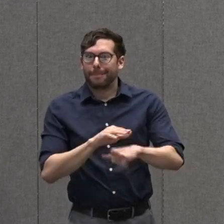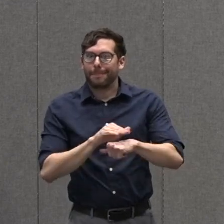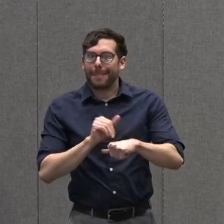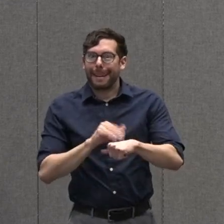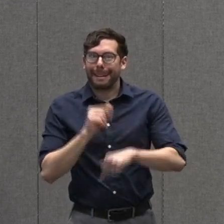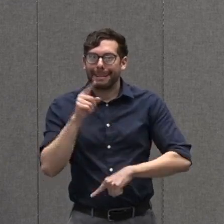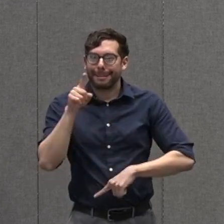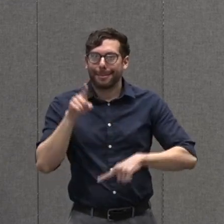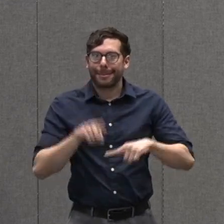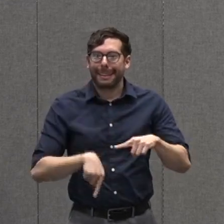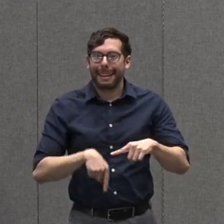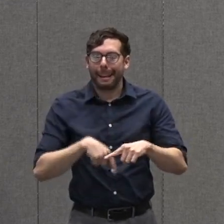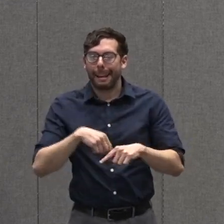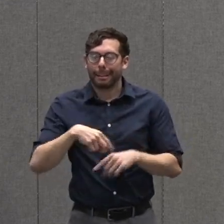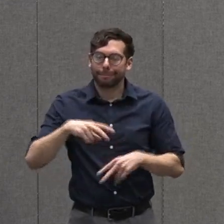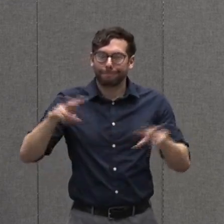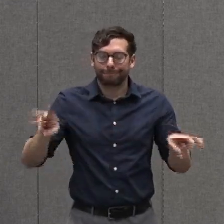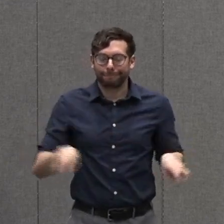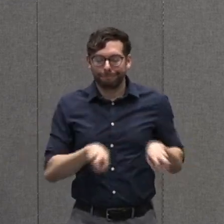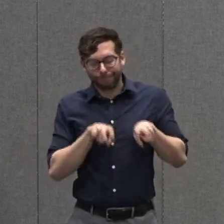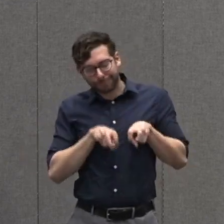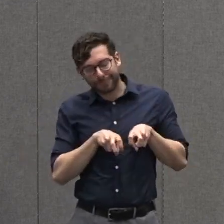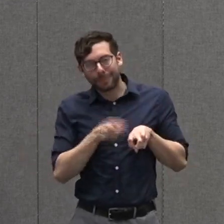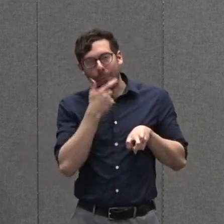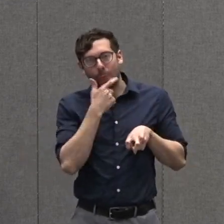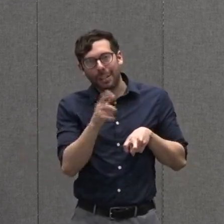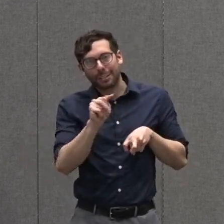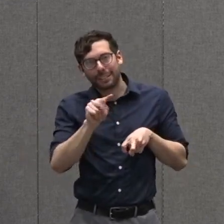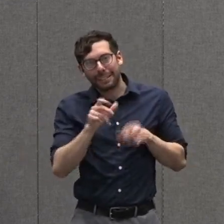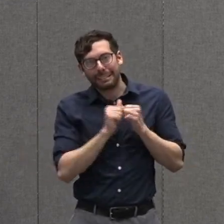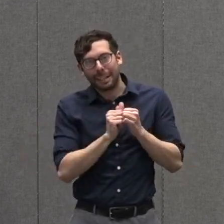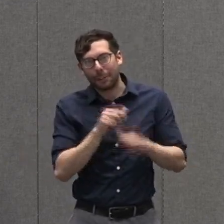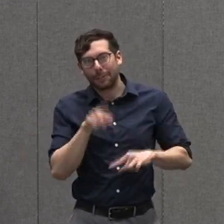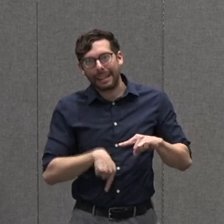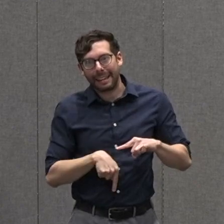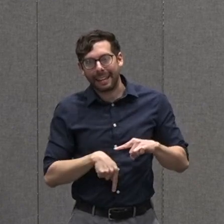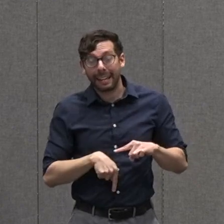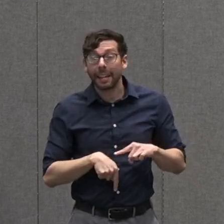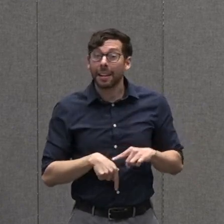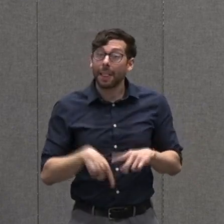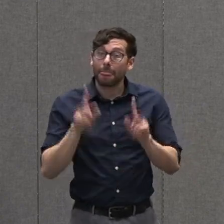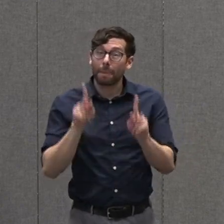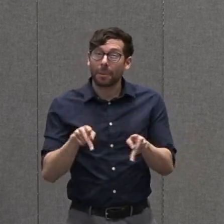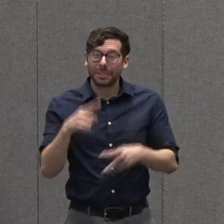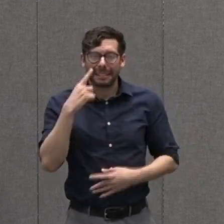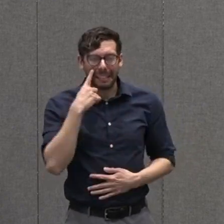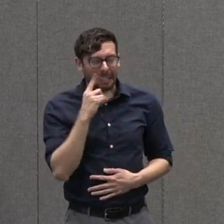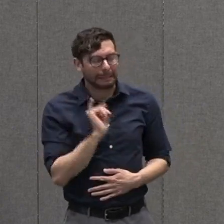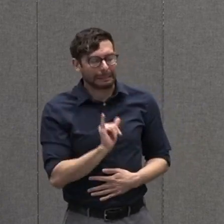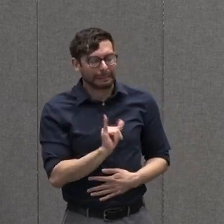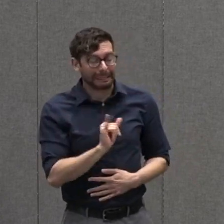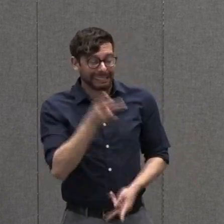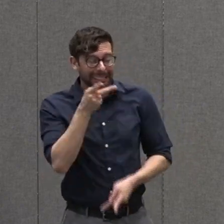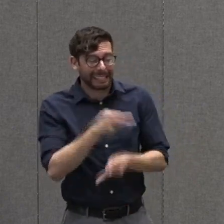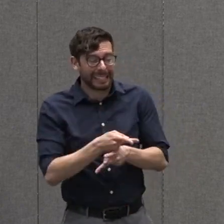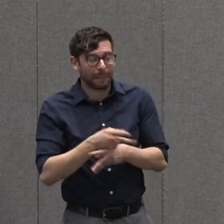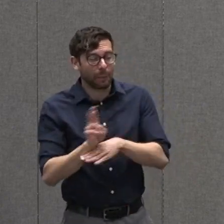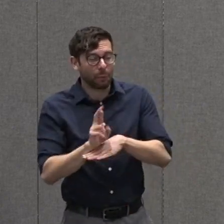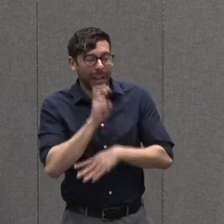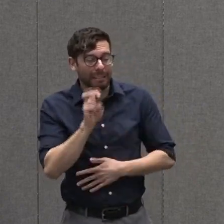But they decided, maybe it wasn't the best idea to keep a rattlesnake. Yeah, I would think so. - So, they brought it to us.